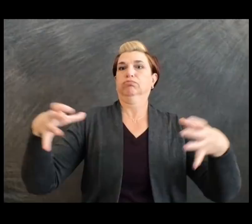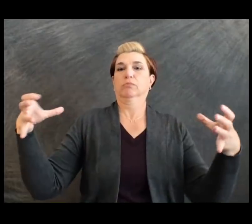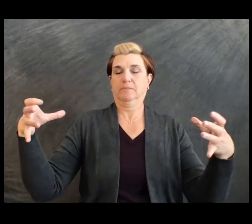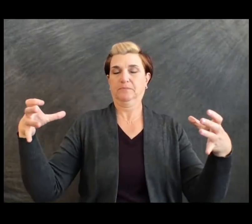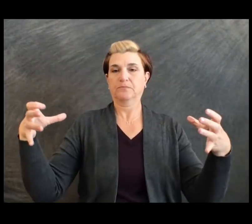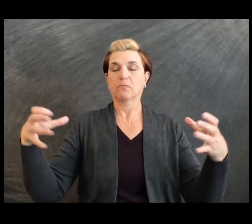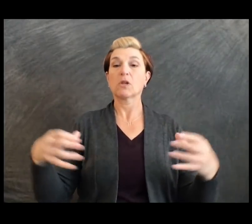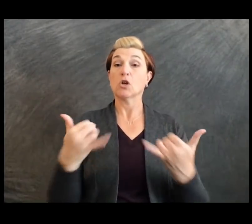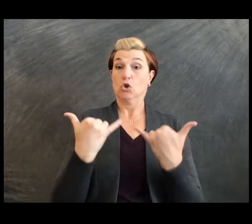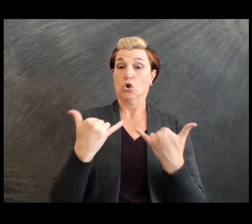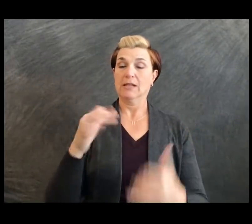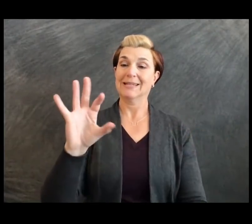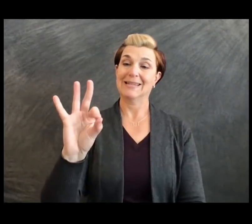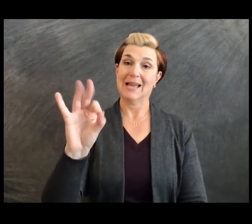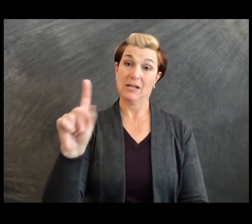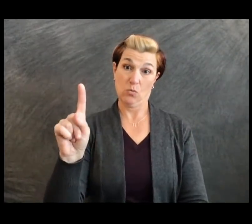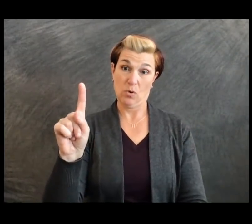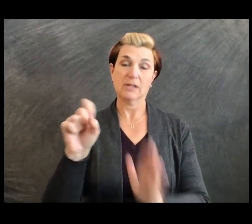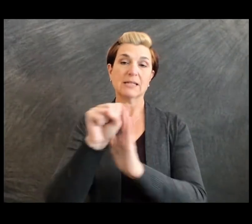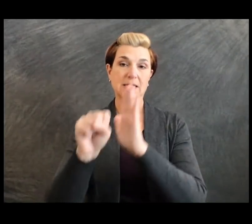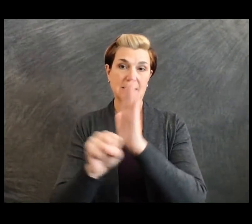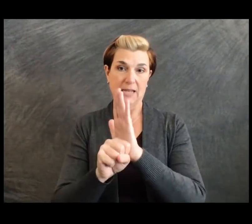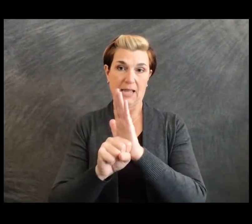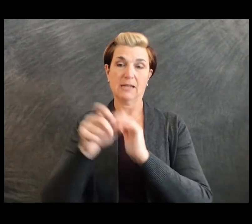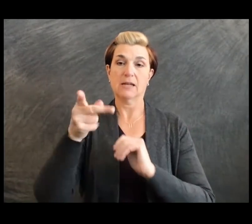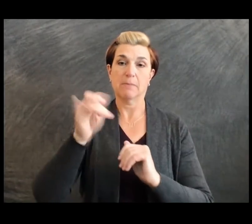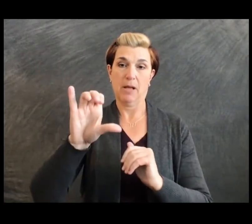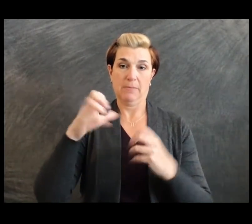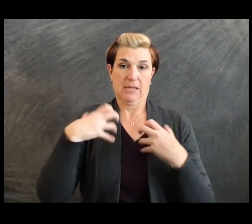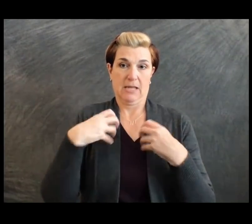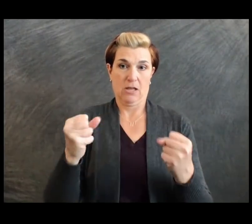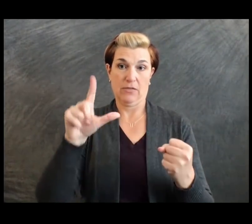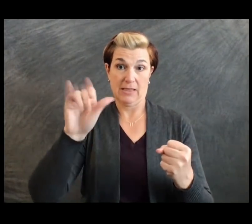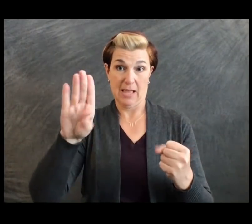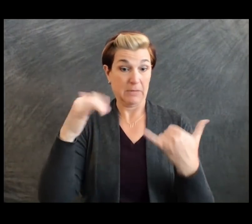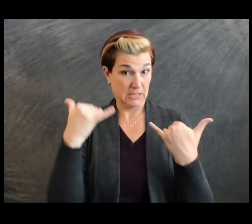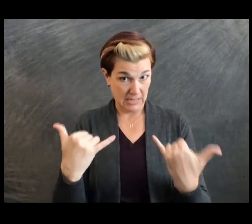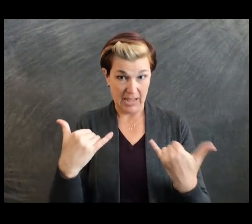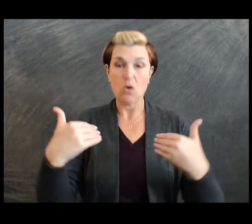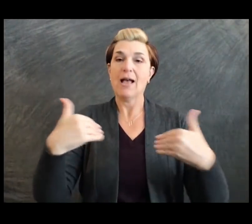state public health laboratories are up and running in 50 states the District of